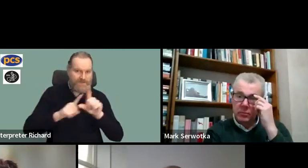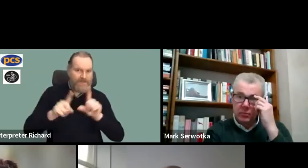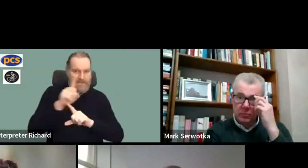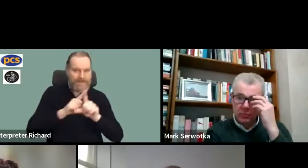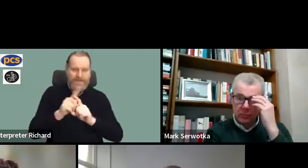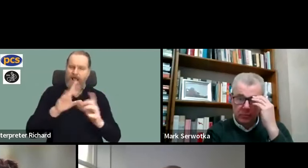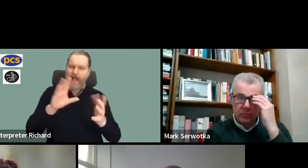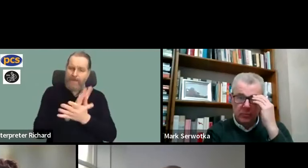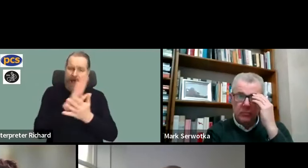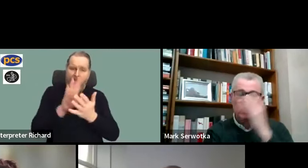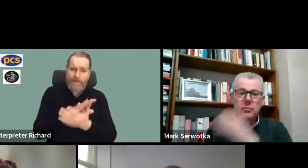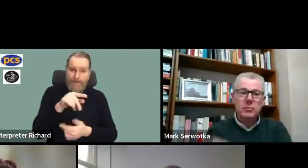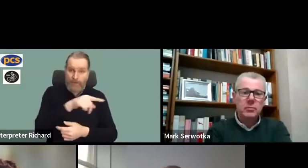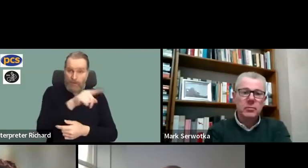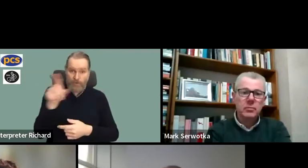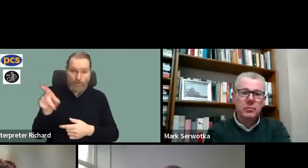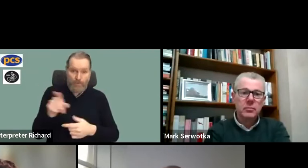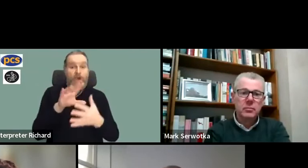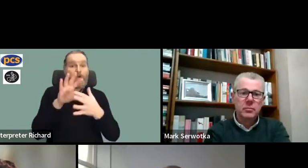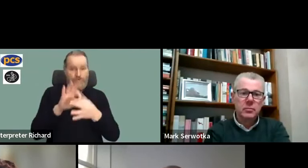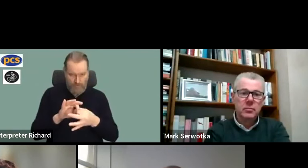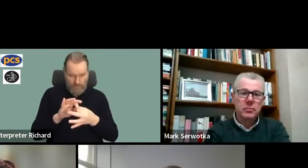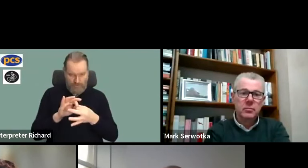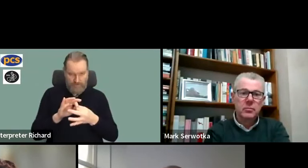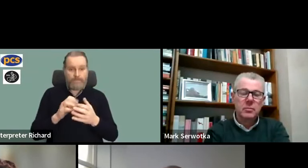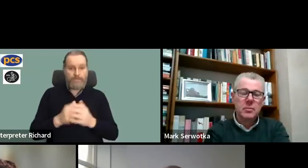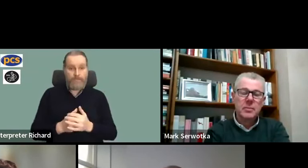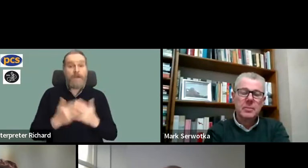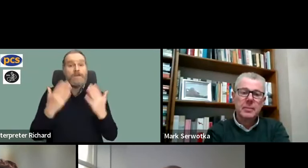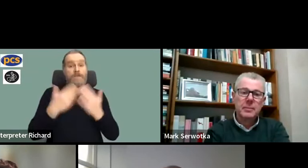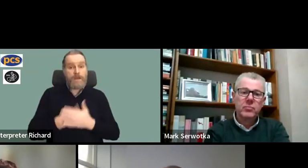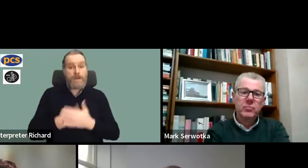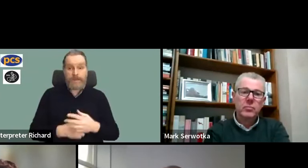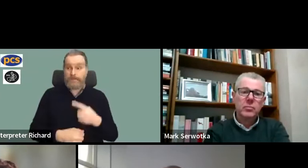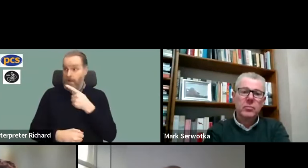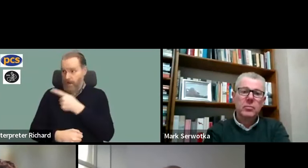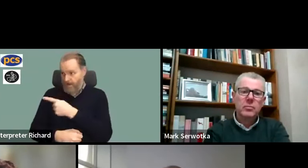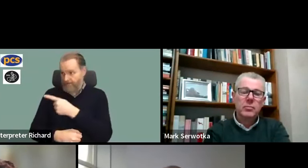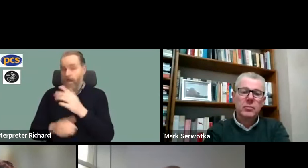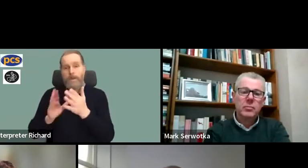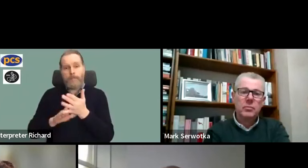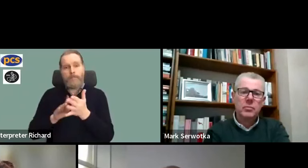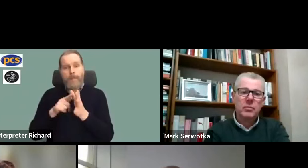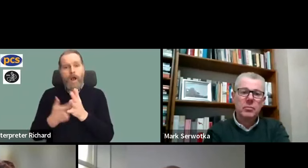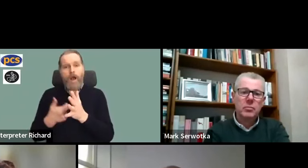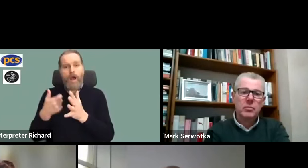Facebook k live event live event. Really case that joining me tonight will be not just smart so tonight will be not just smart